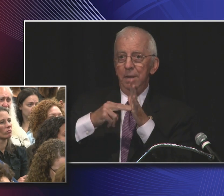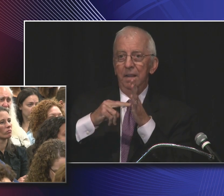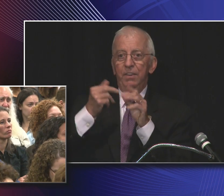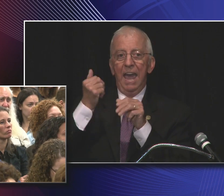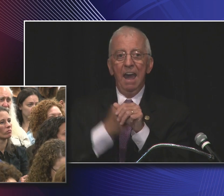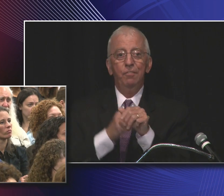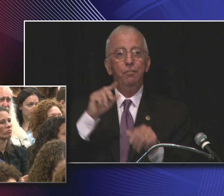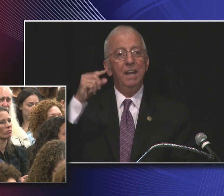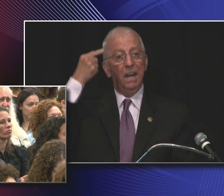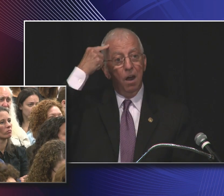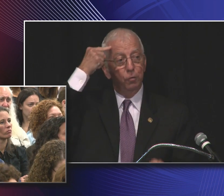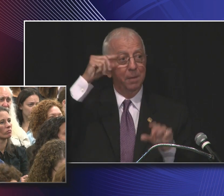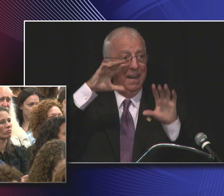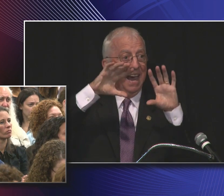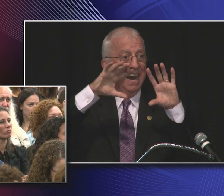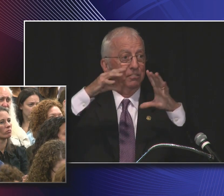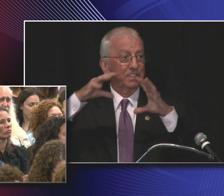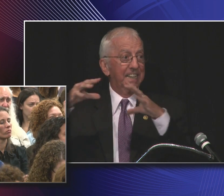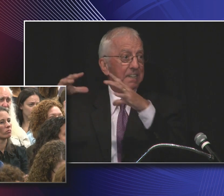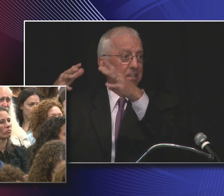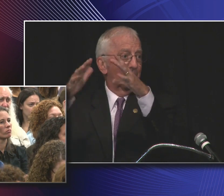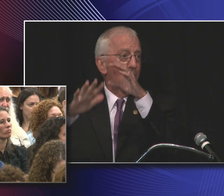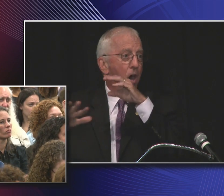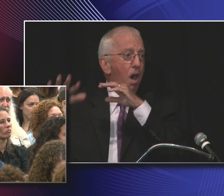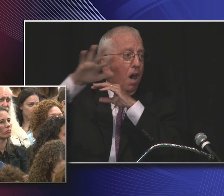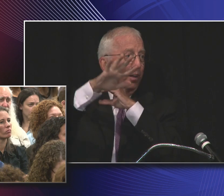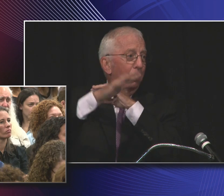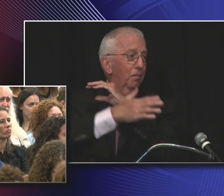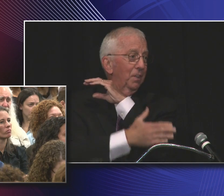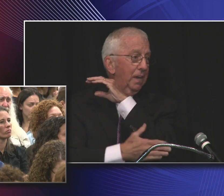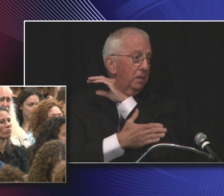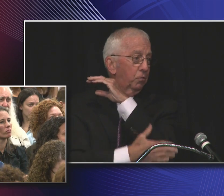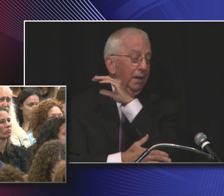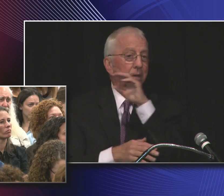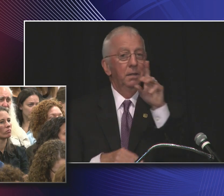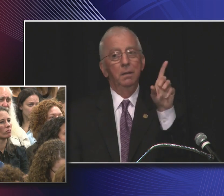That means every government agency all over the country